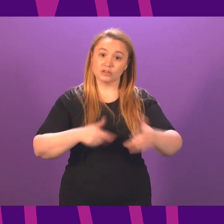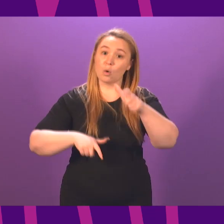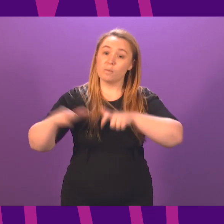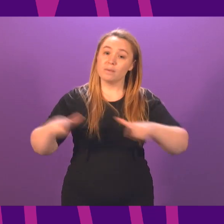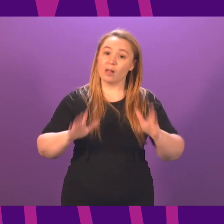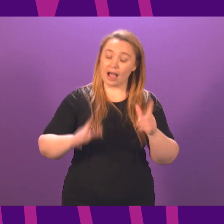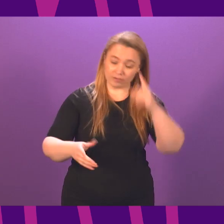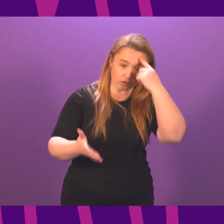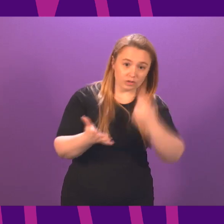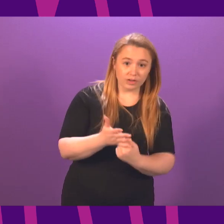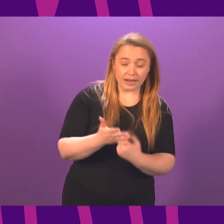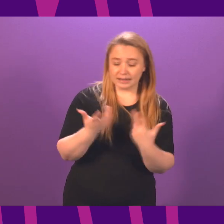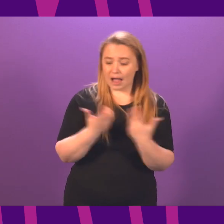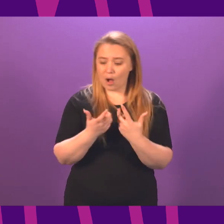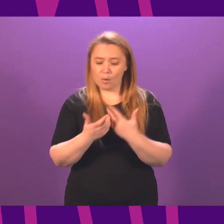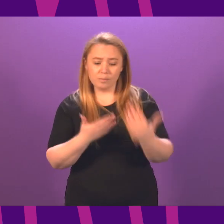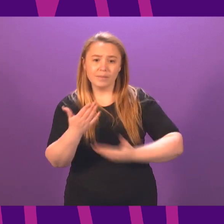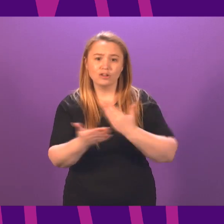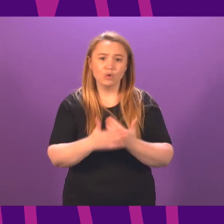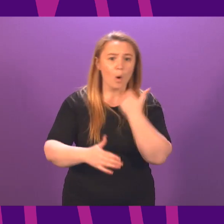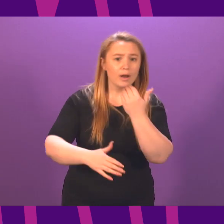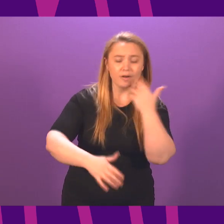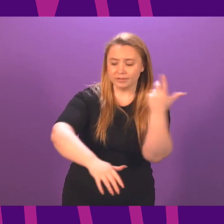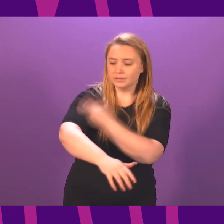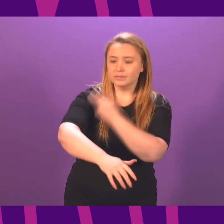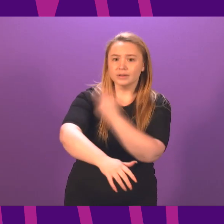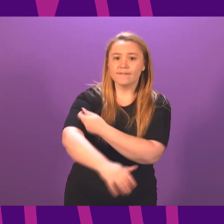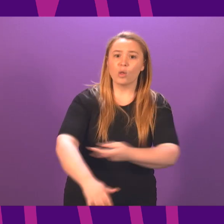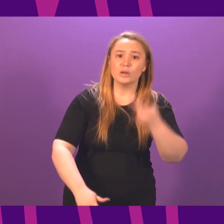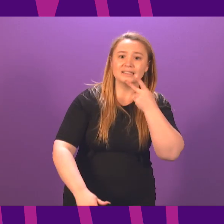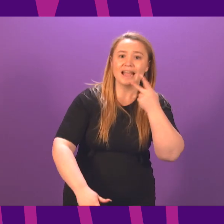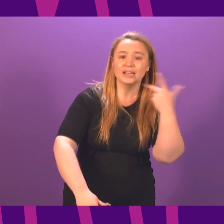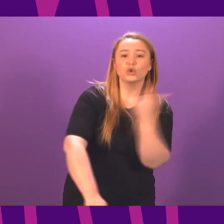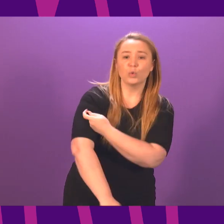that, come the time of the second doses, we will have enough Pfizer vaccine for that. That is just